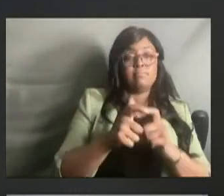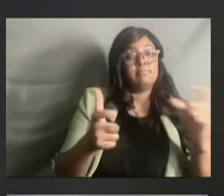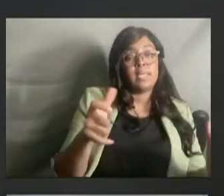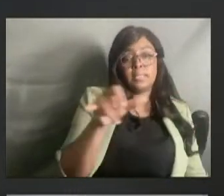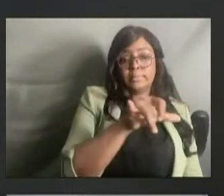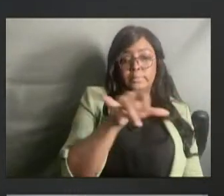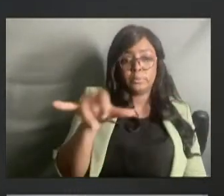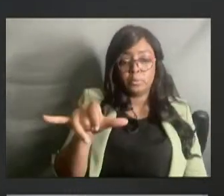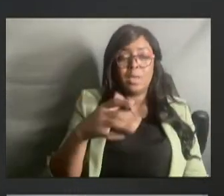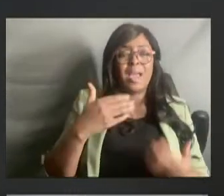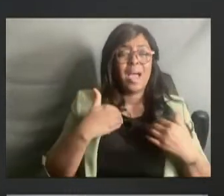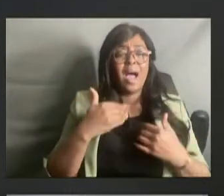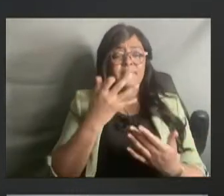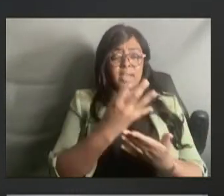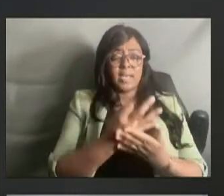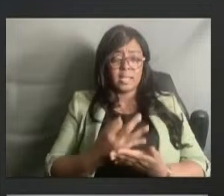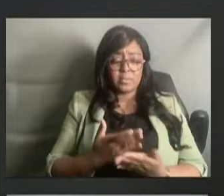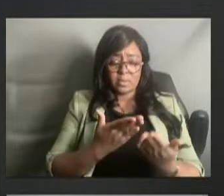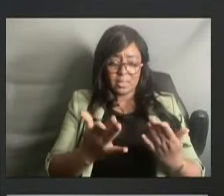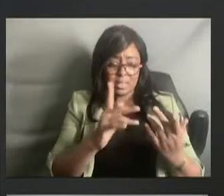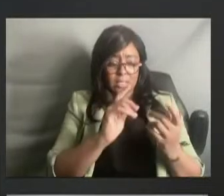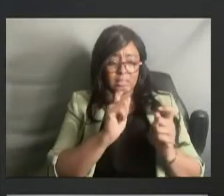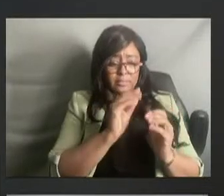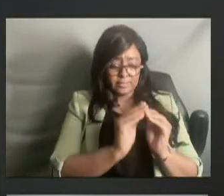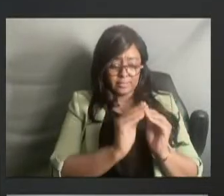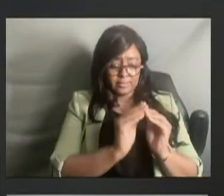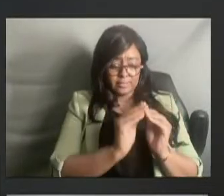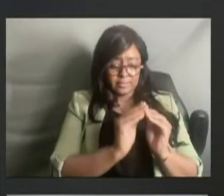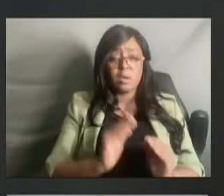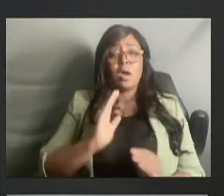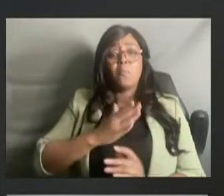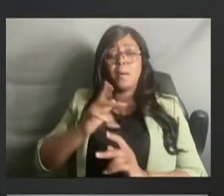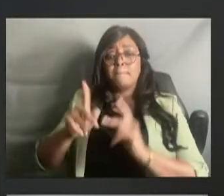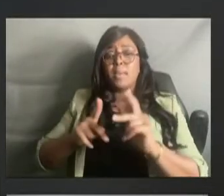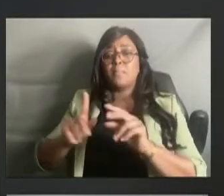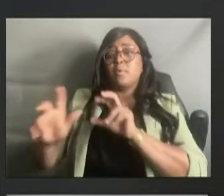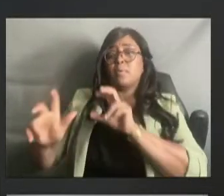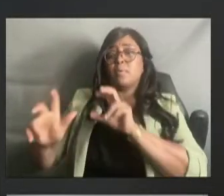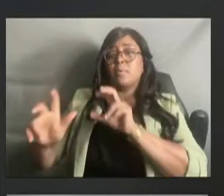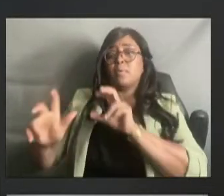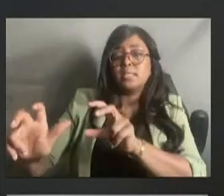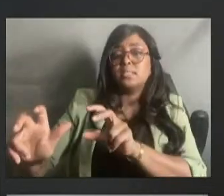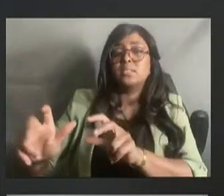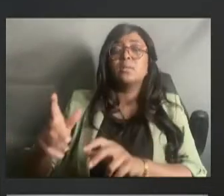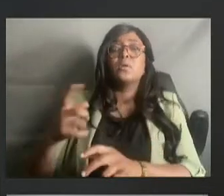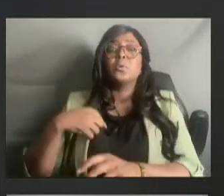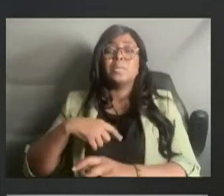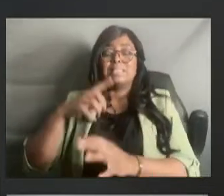that it's big is because our needs are big. We have some financial things that we need to